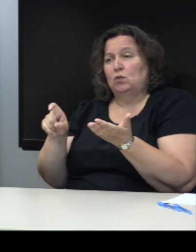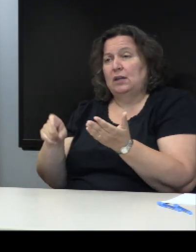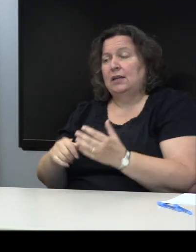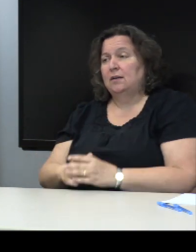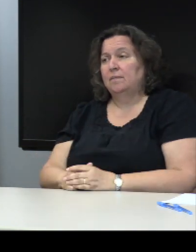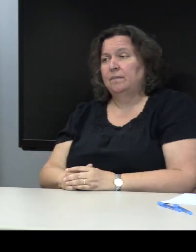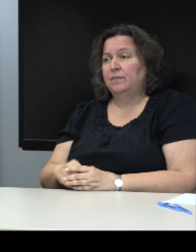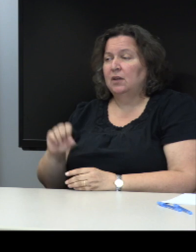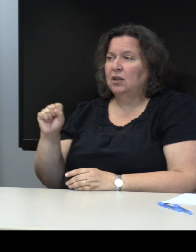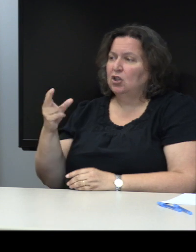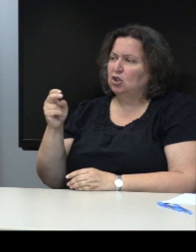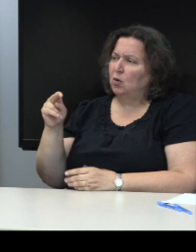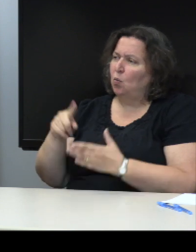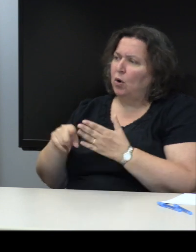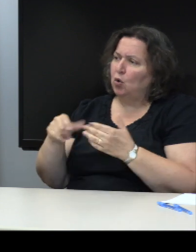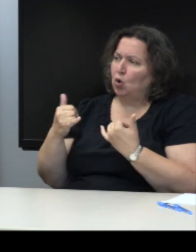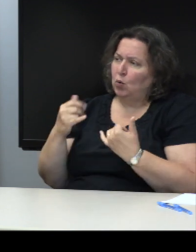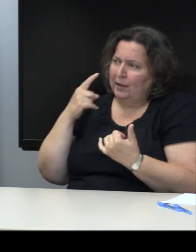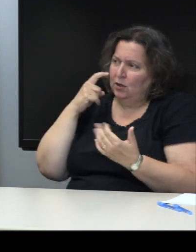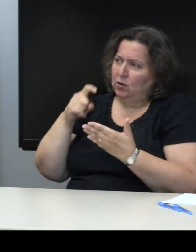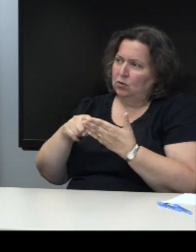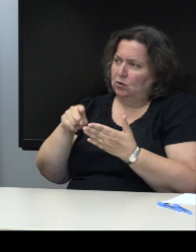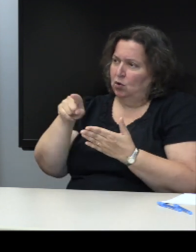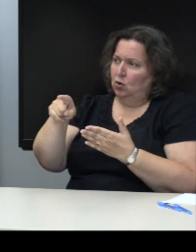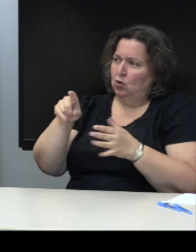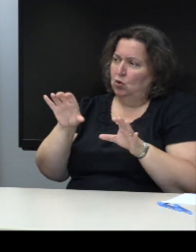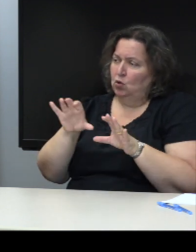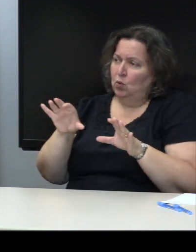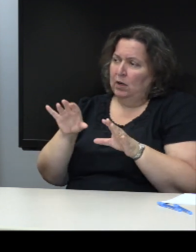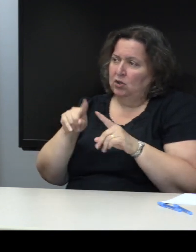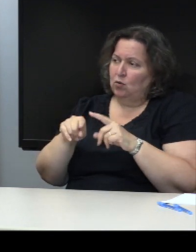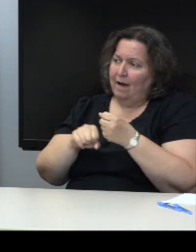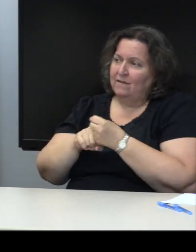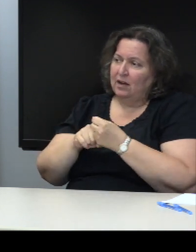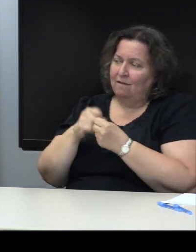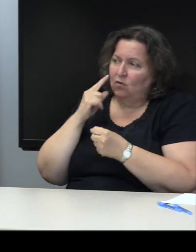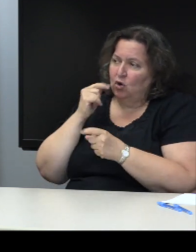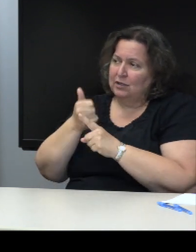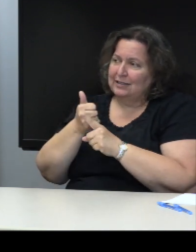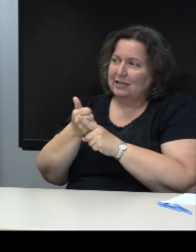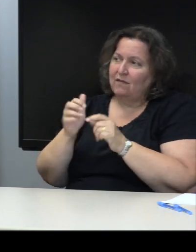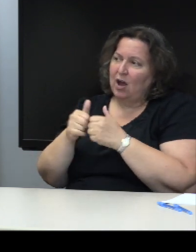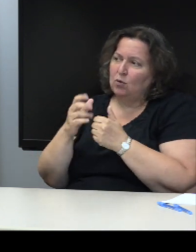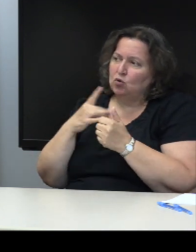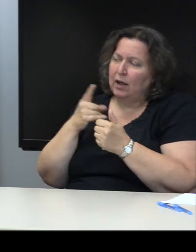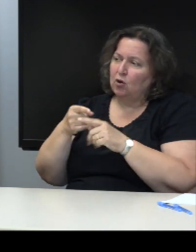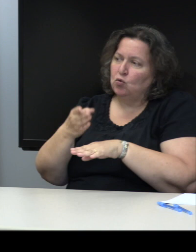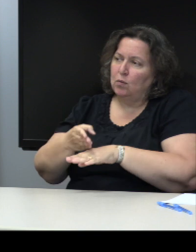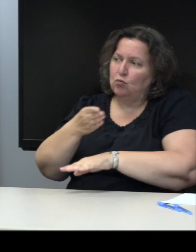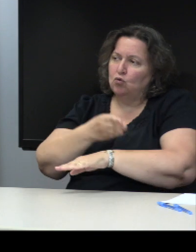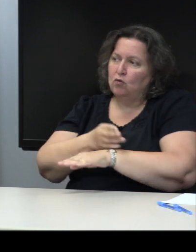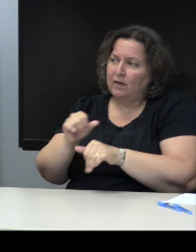currently see Norah doing in regards to advocating for herself and how would you like her to improve in that area?